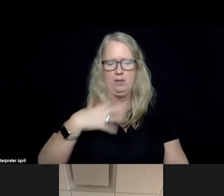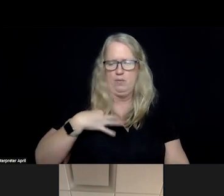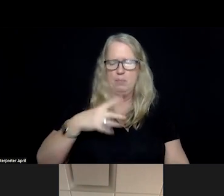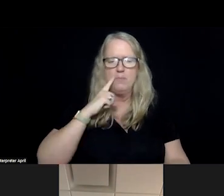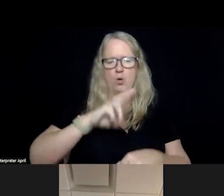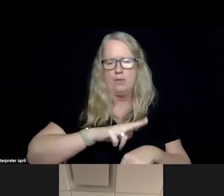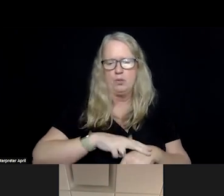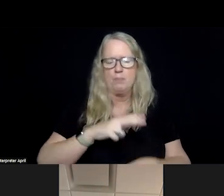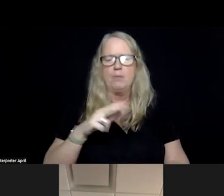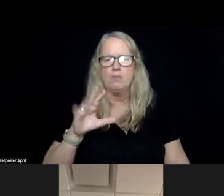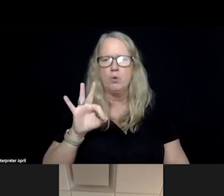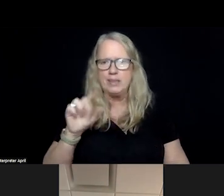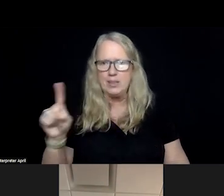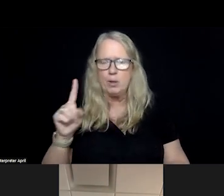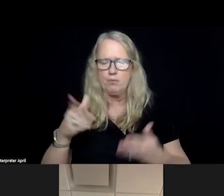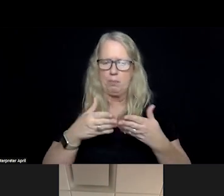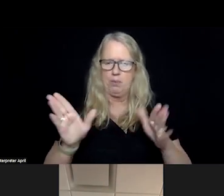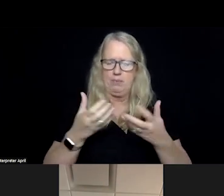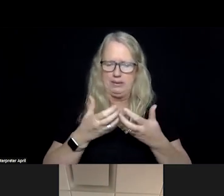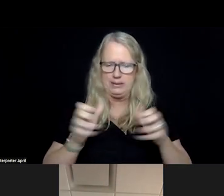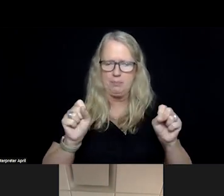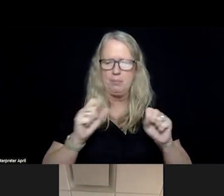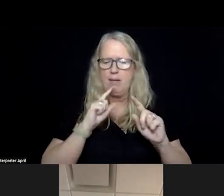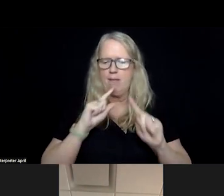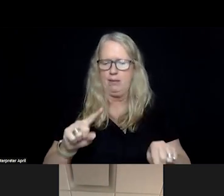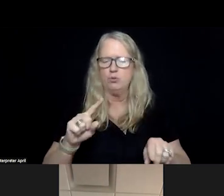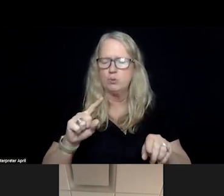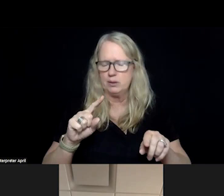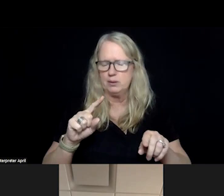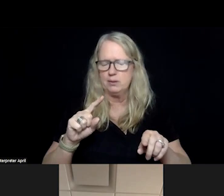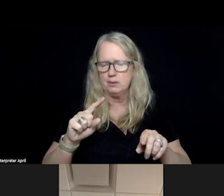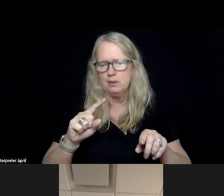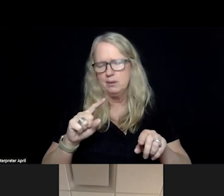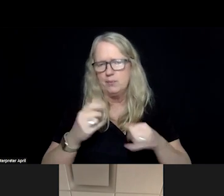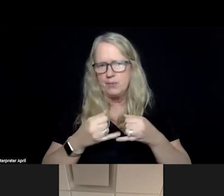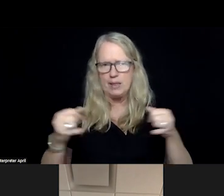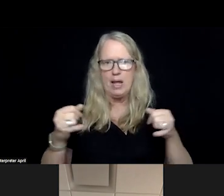911 PUBLIC SAFETY ANSWERING LINES HAD OUT FOR PUBLIC